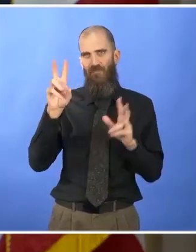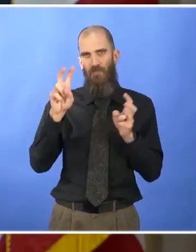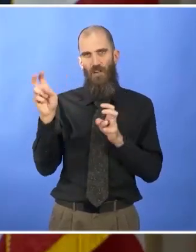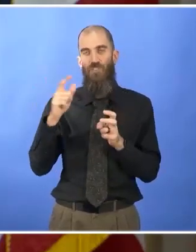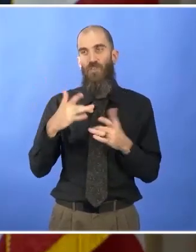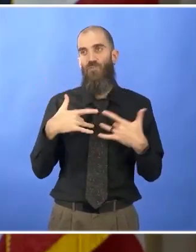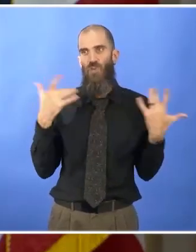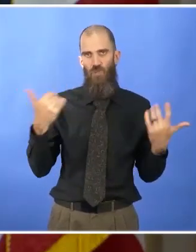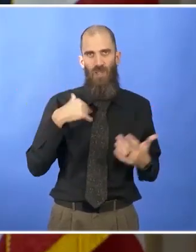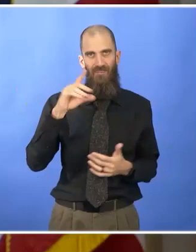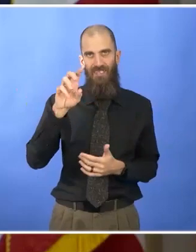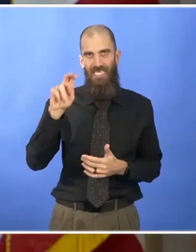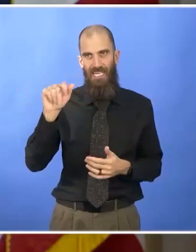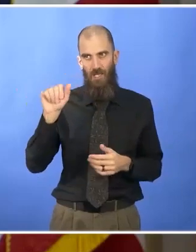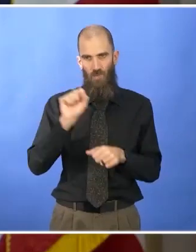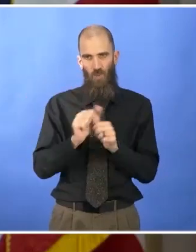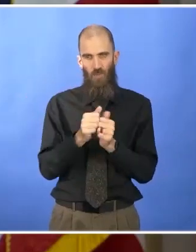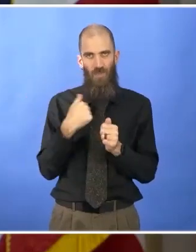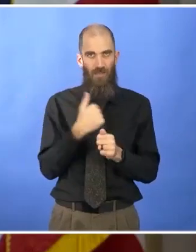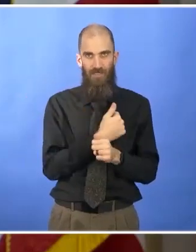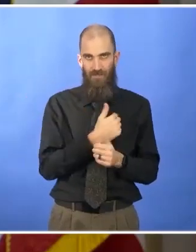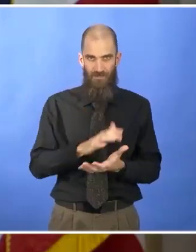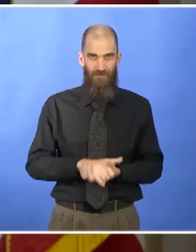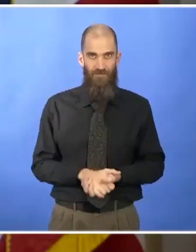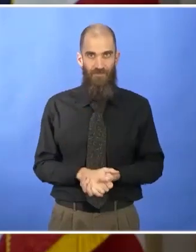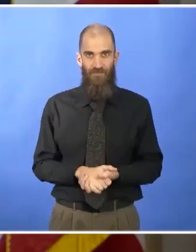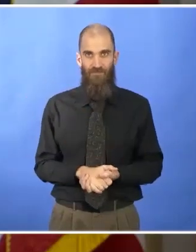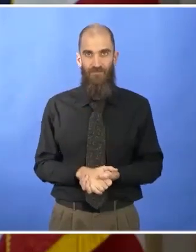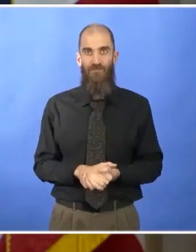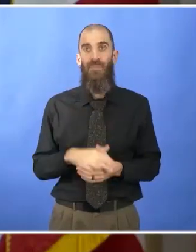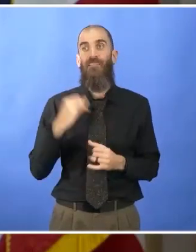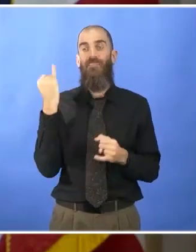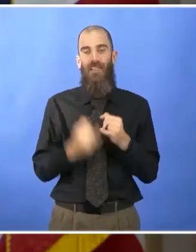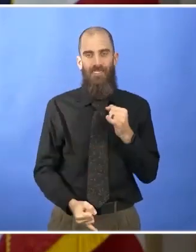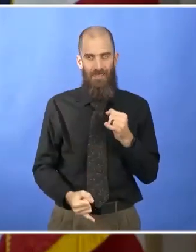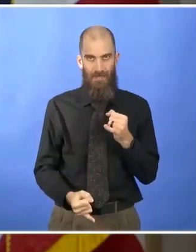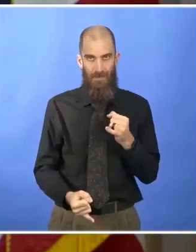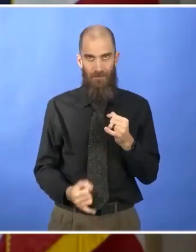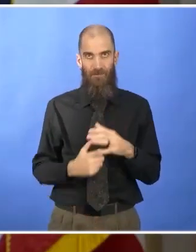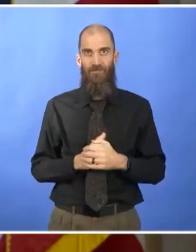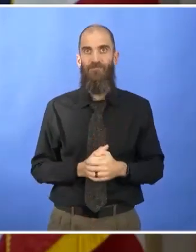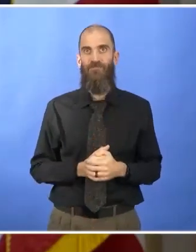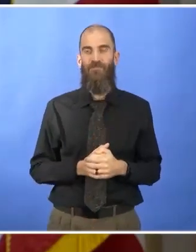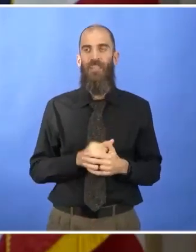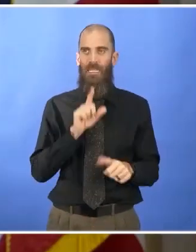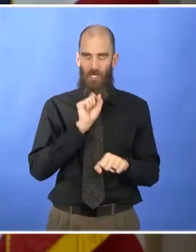ROW. JUST YESTERDAY, MY LEGAL